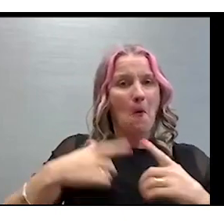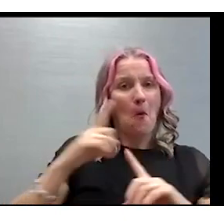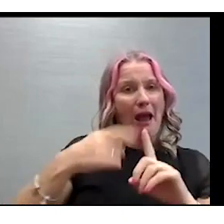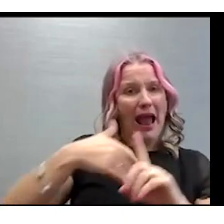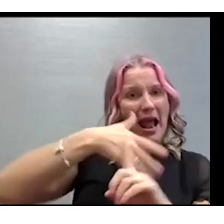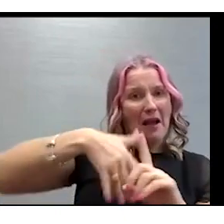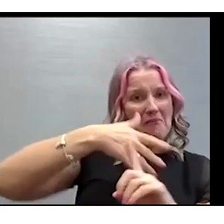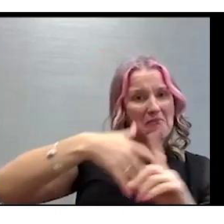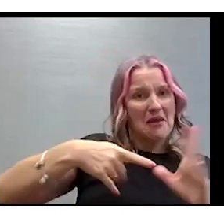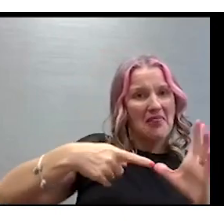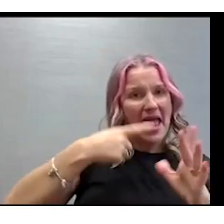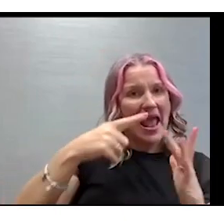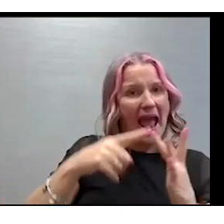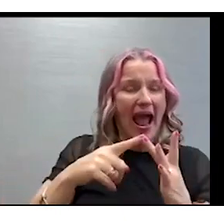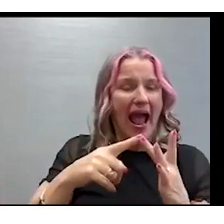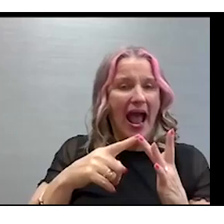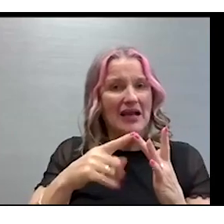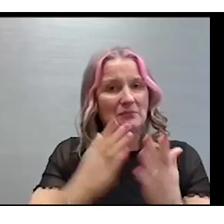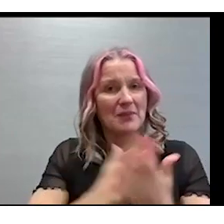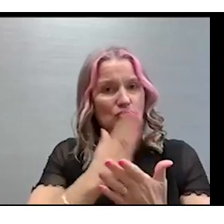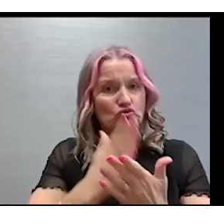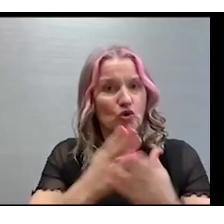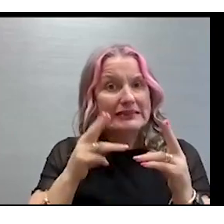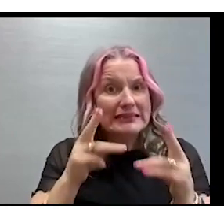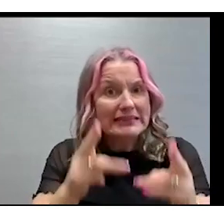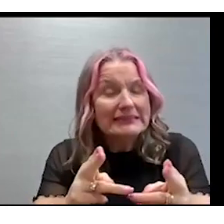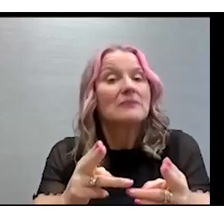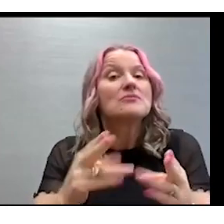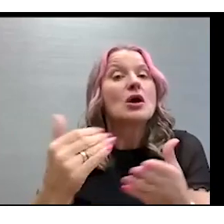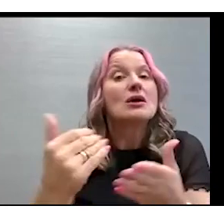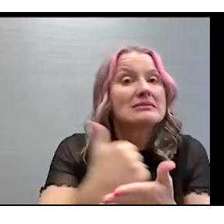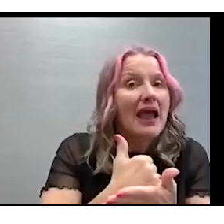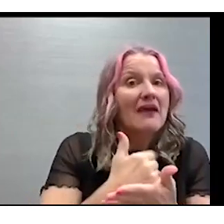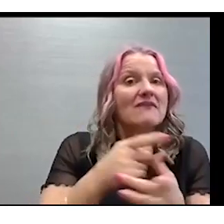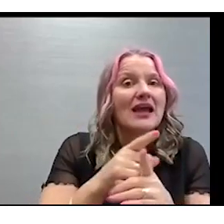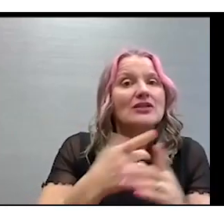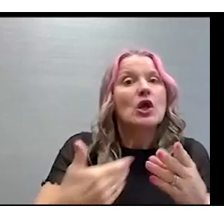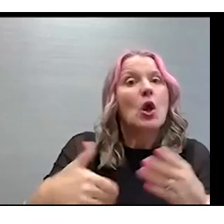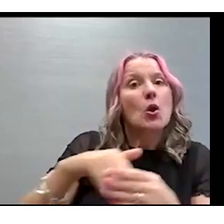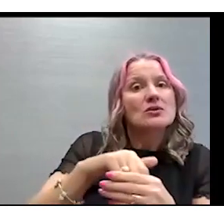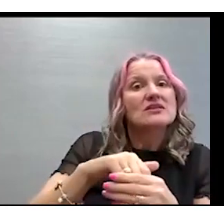in order to make sure that these systems are safe and also are inclusive of all